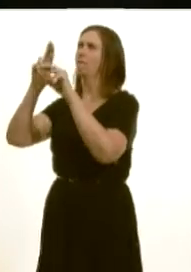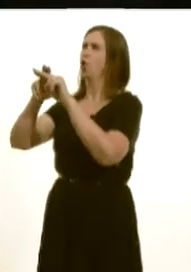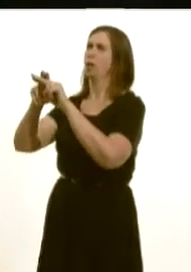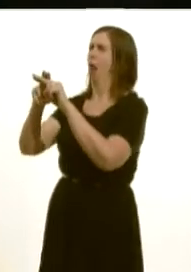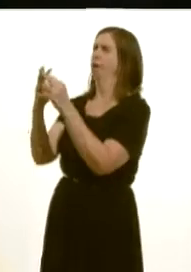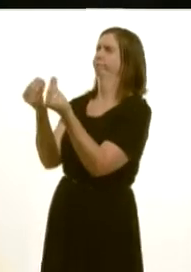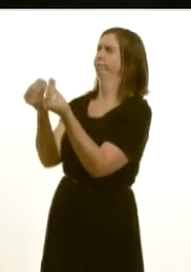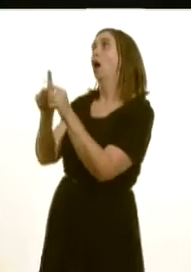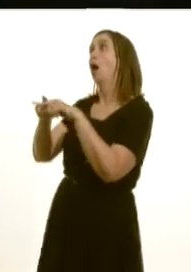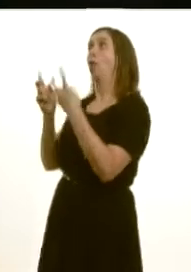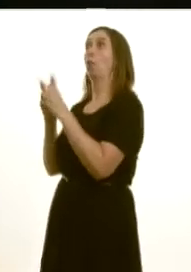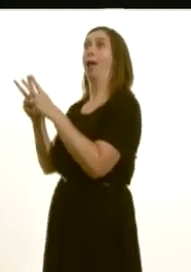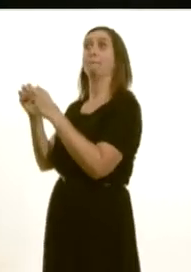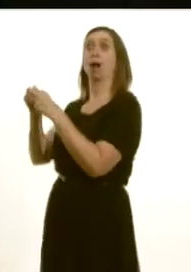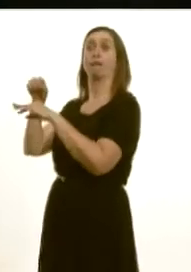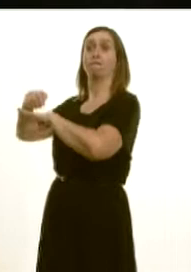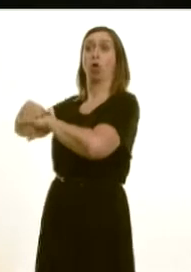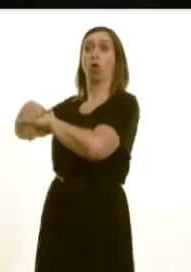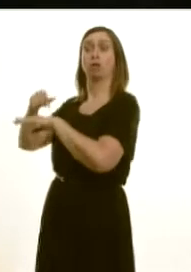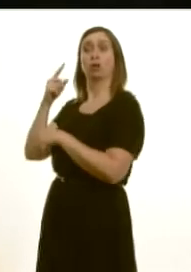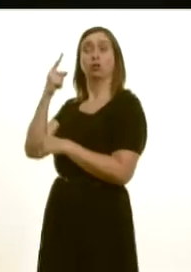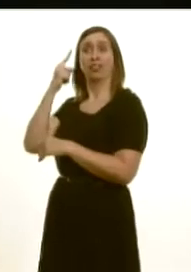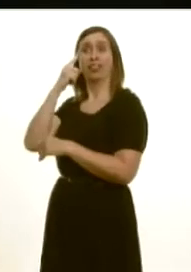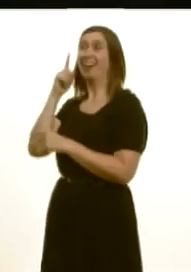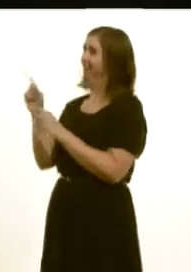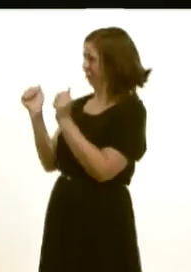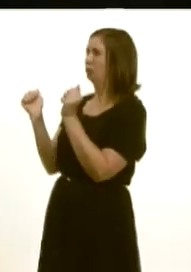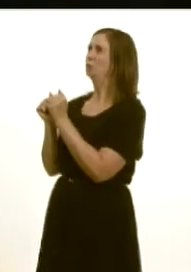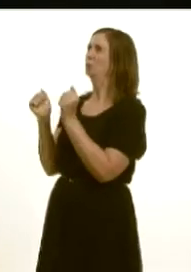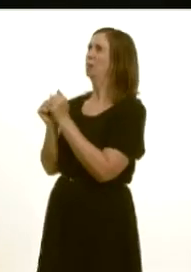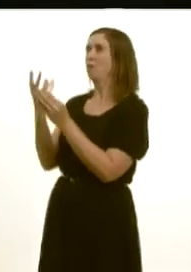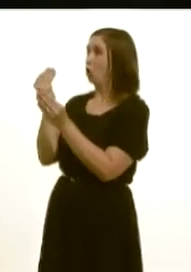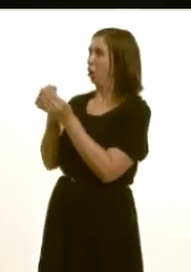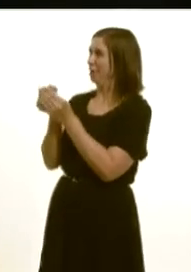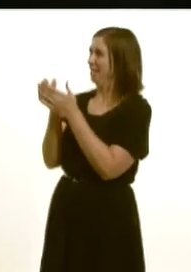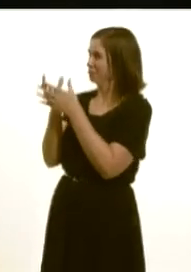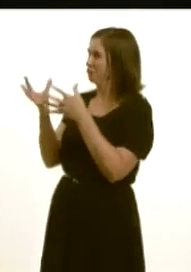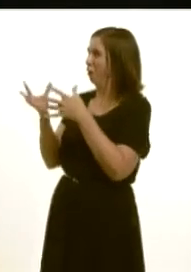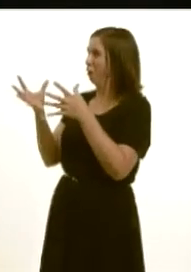is fine to protect the Welsh budget at a time when the economy is growing, but it is not